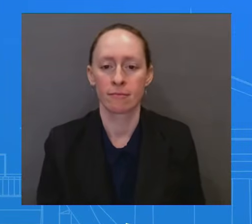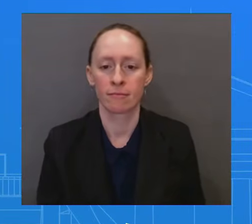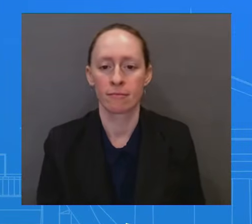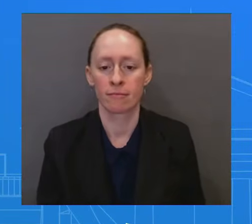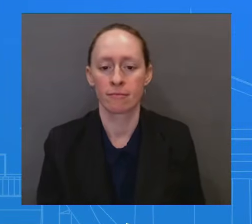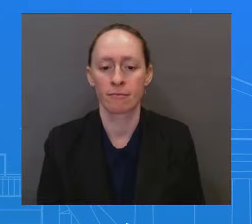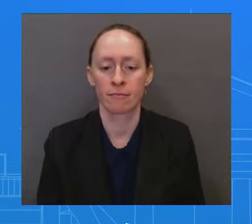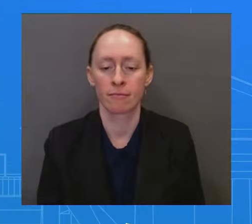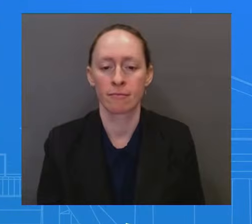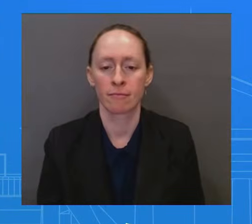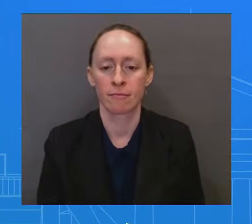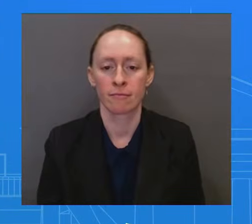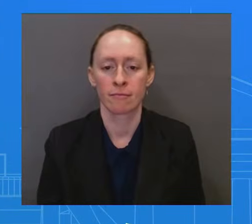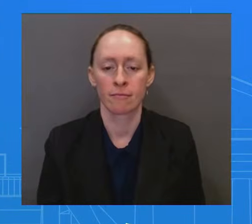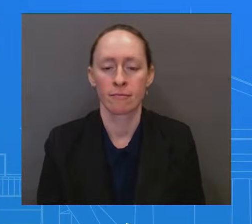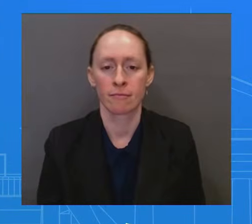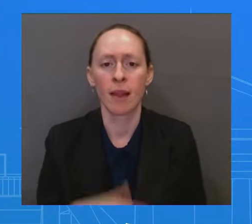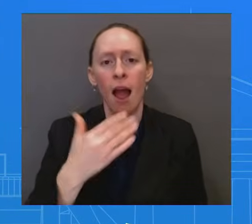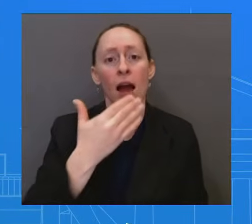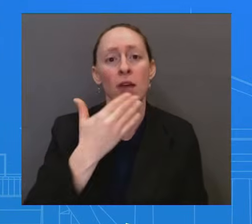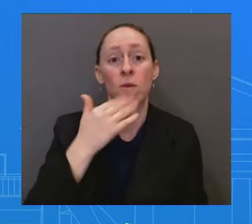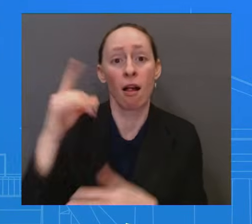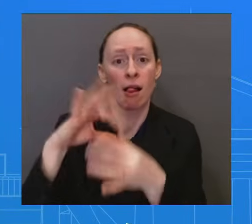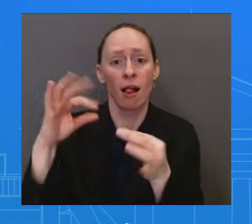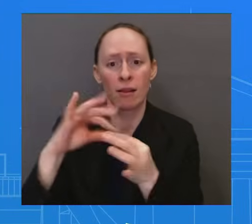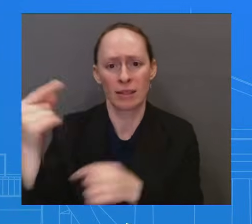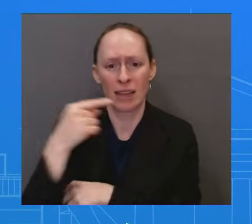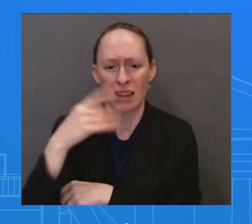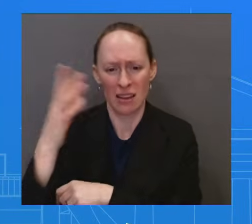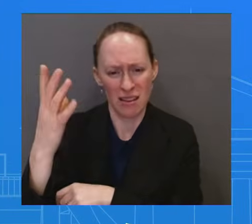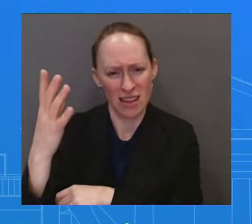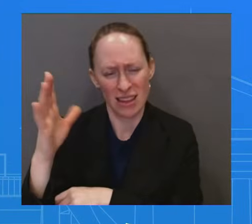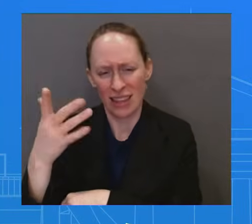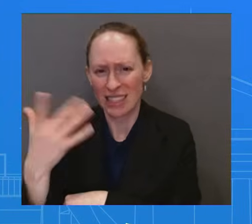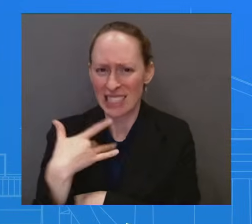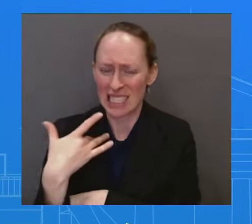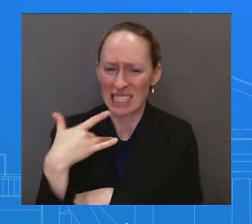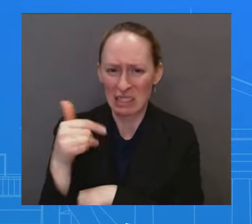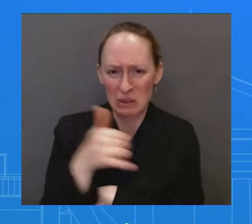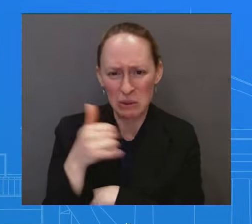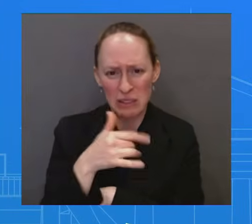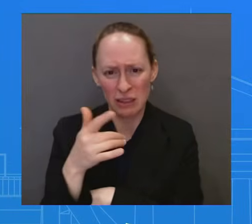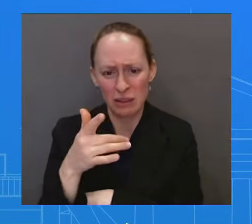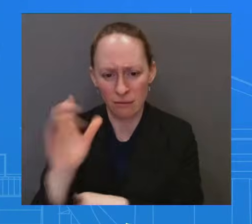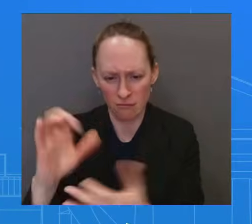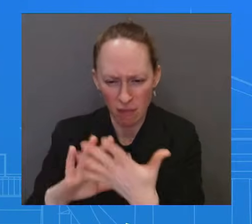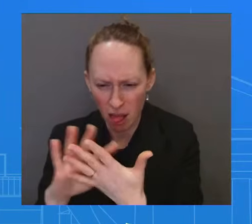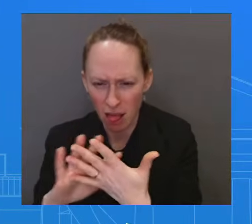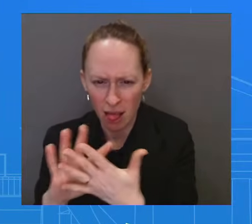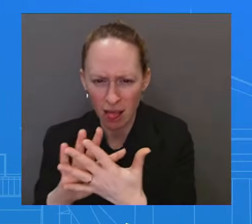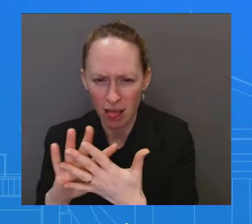There's -- Mr. Kirby: No, that's not what we said, but go ahead. The Press: Okay. There's eff- there's a request from lawmakers that you do,